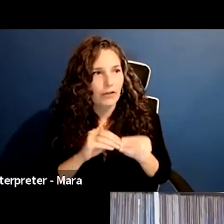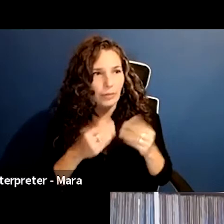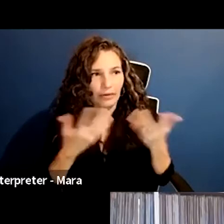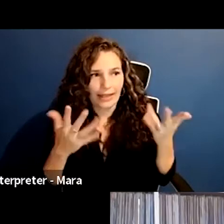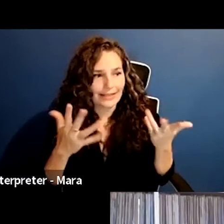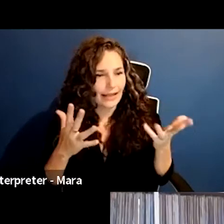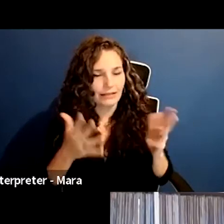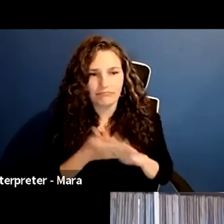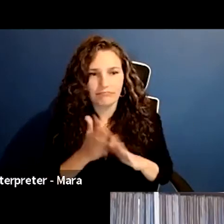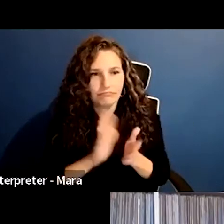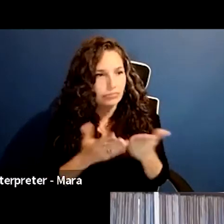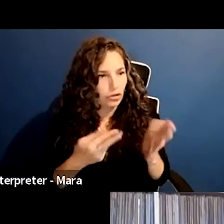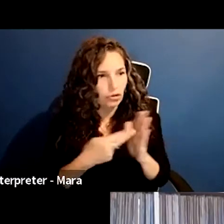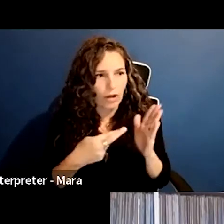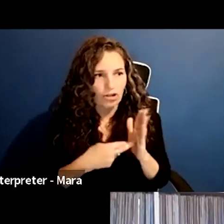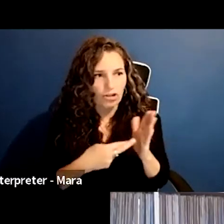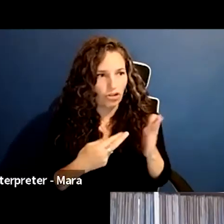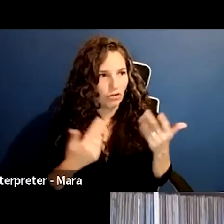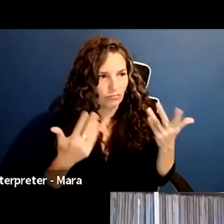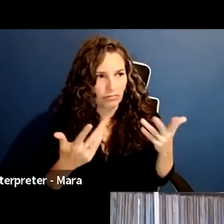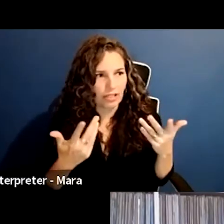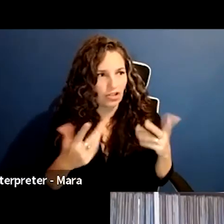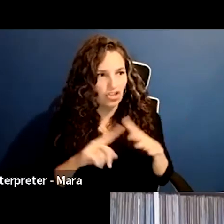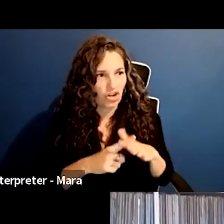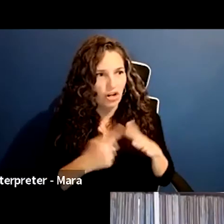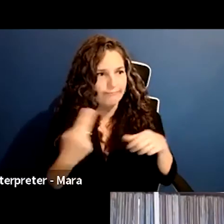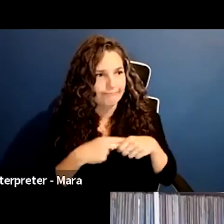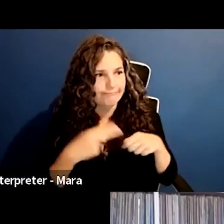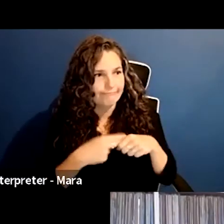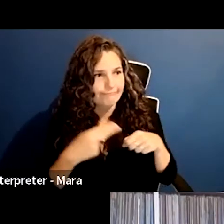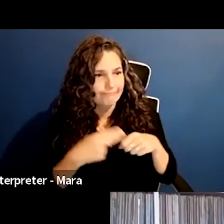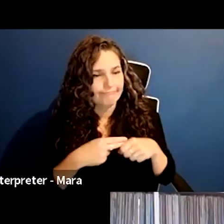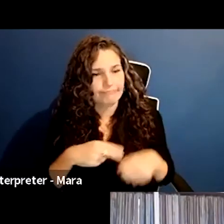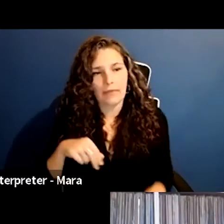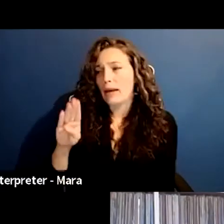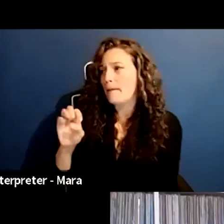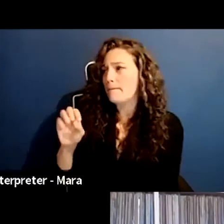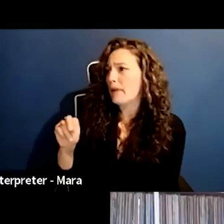Amazing. Amazing. What is the best way for members